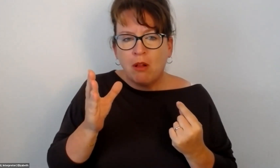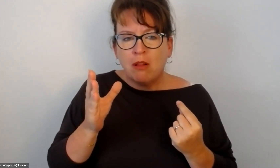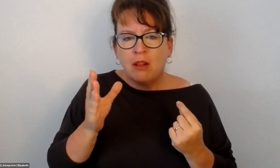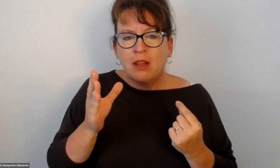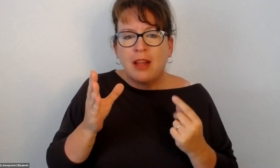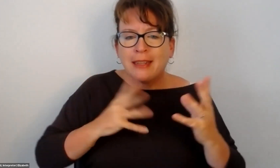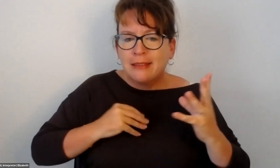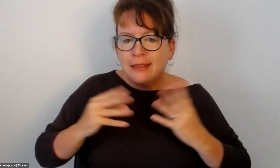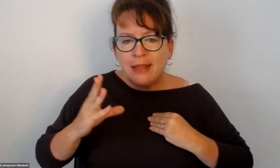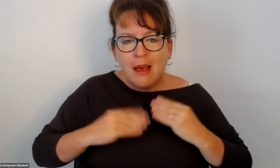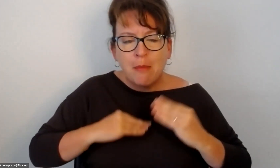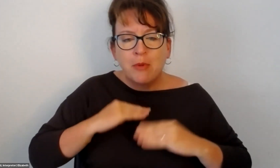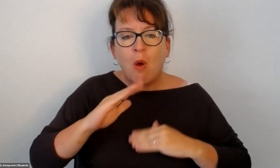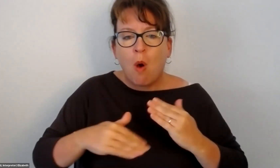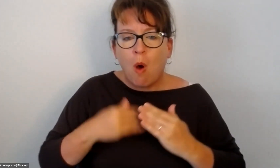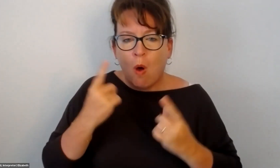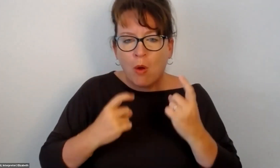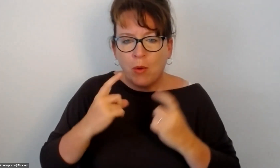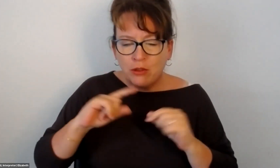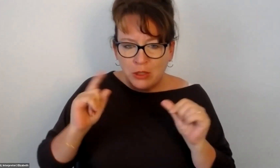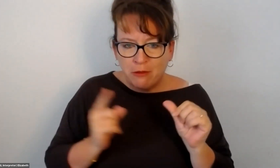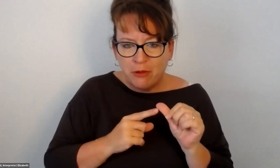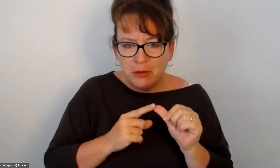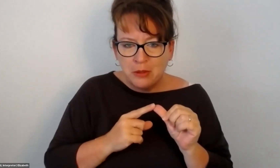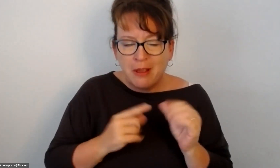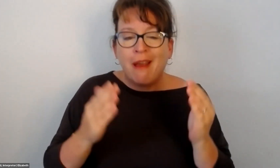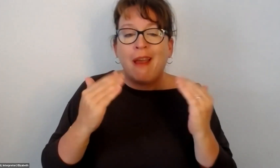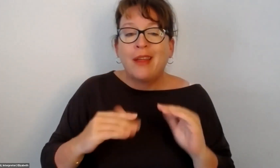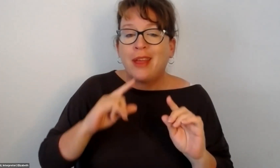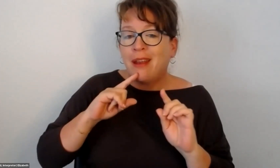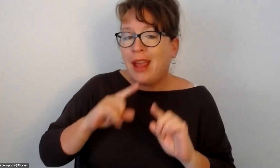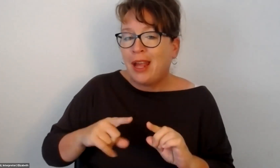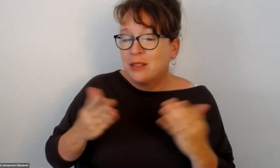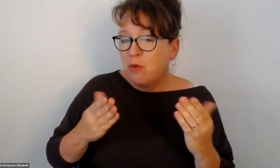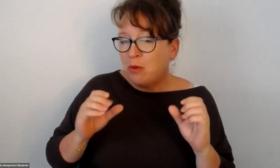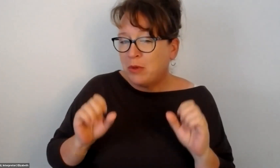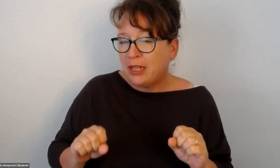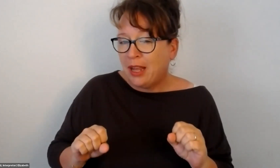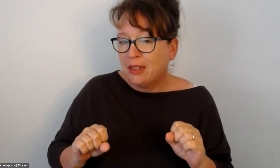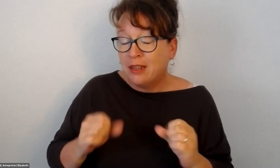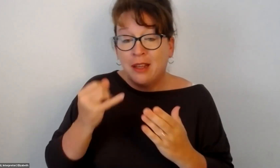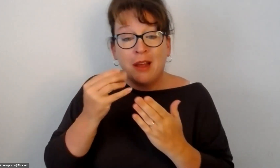but there are ports in various parts of the country that would not be lined up with the